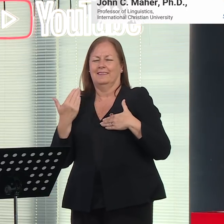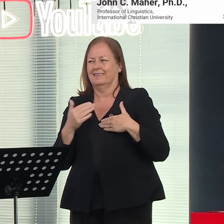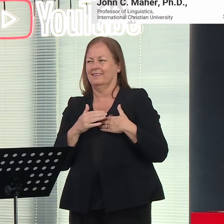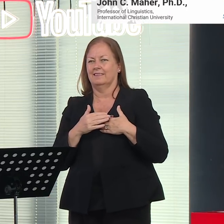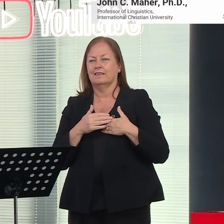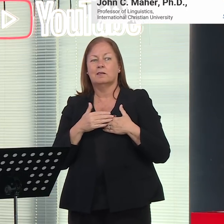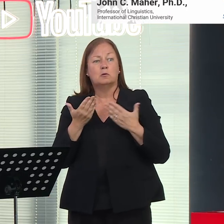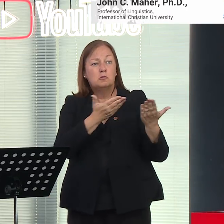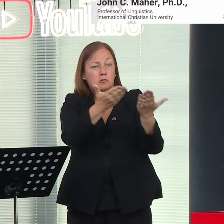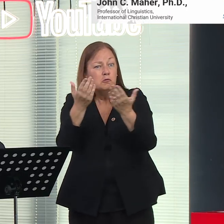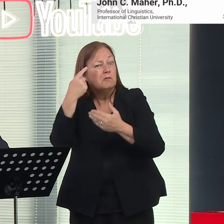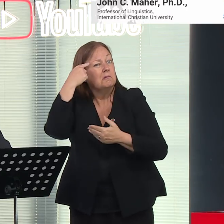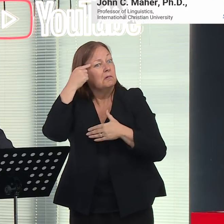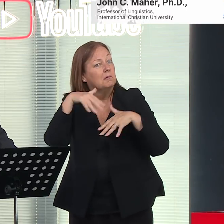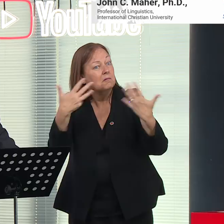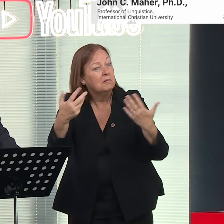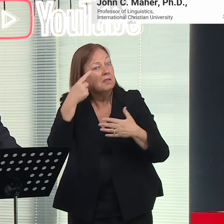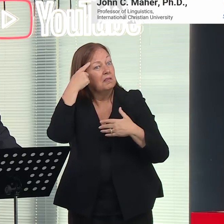Actually, I speak Irish. It is a minority language and I am not